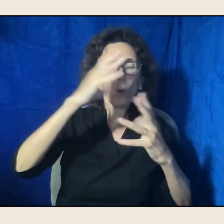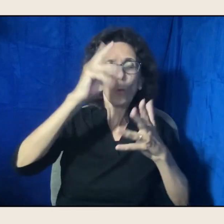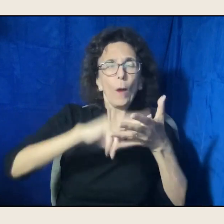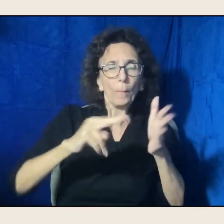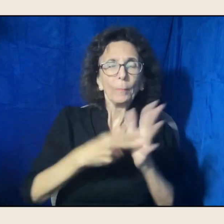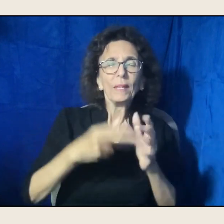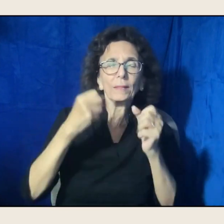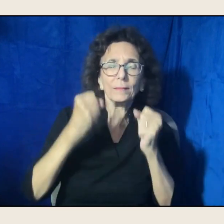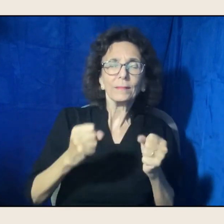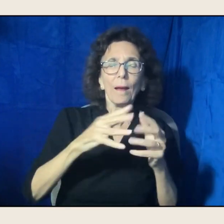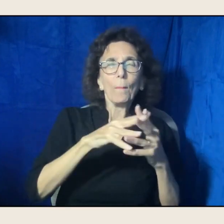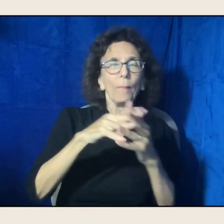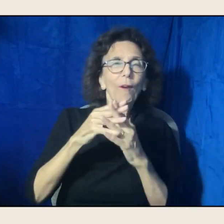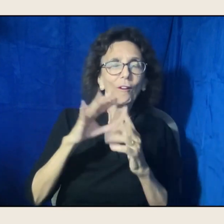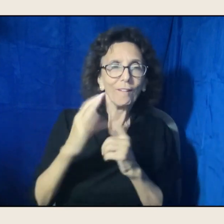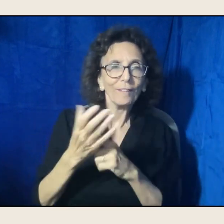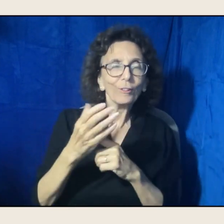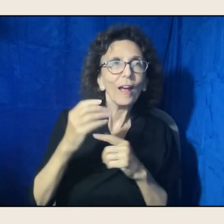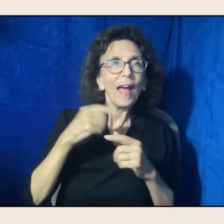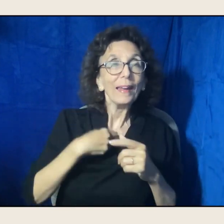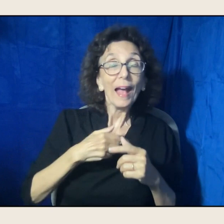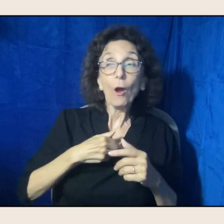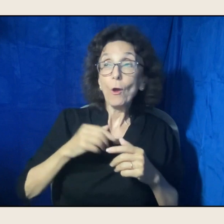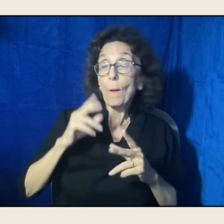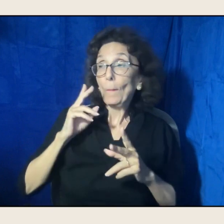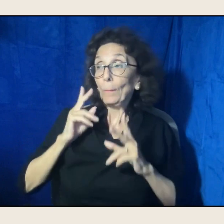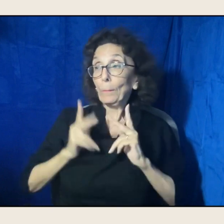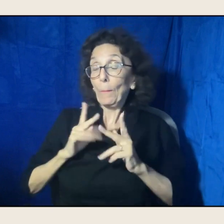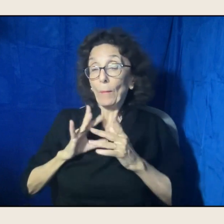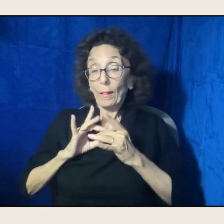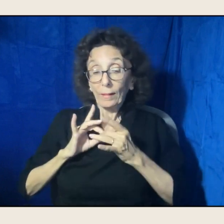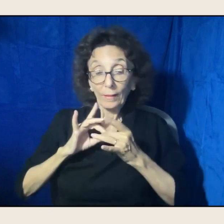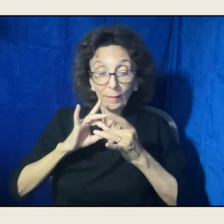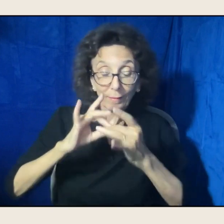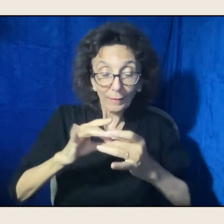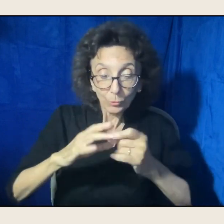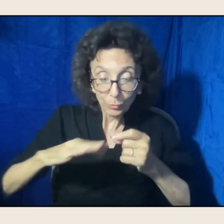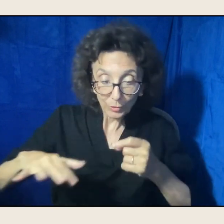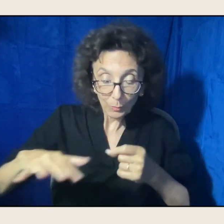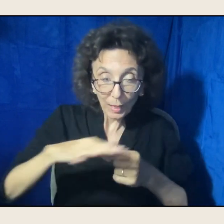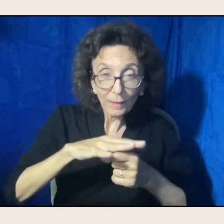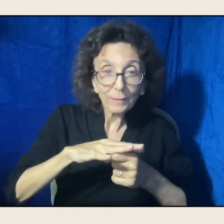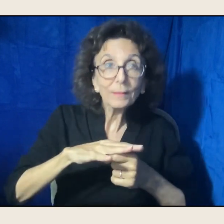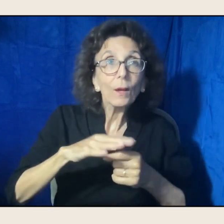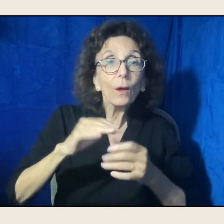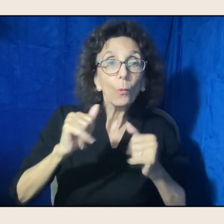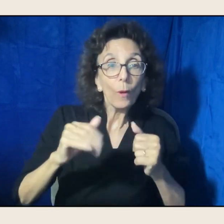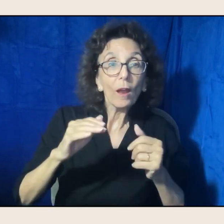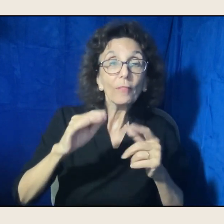to space in the face of a challenging climate. Excuse me, changing climate. And challenging climate.